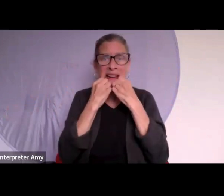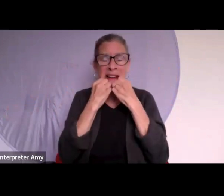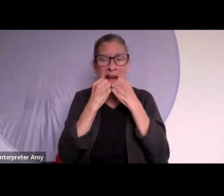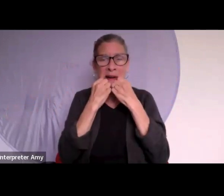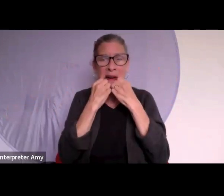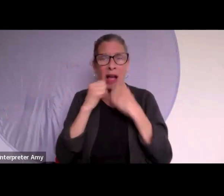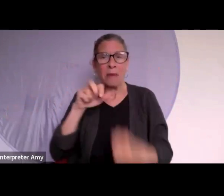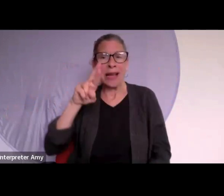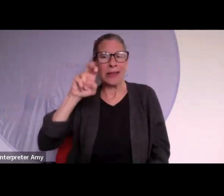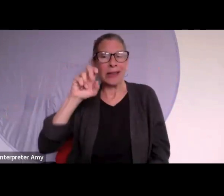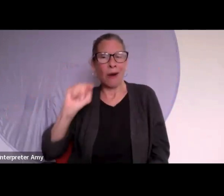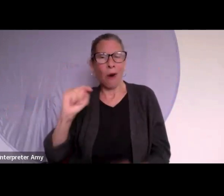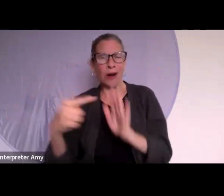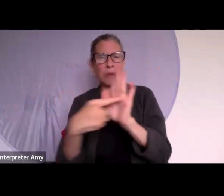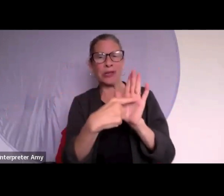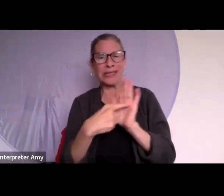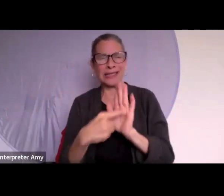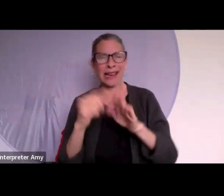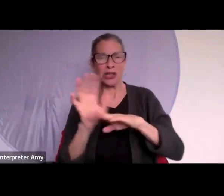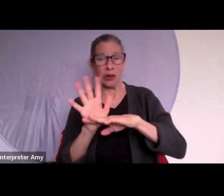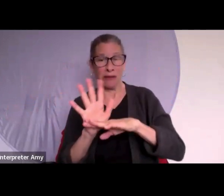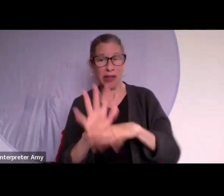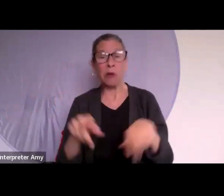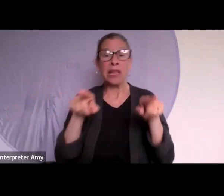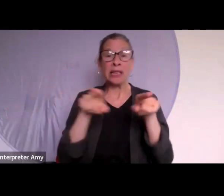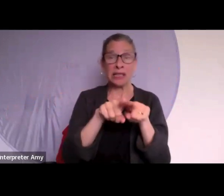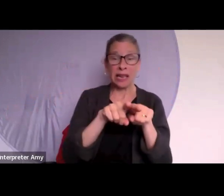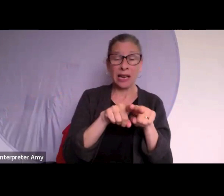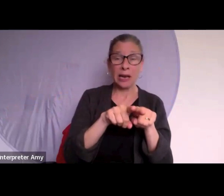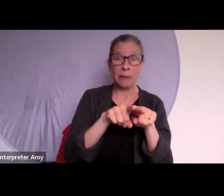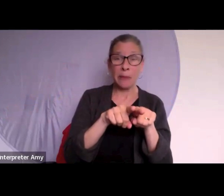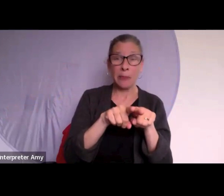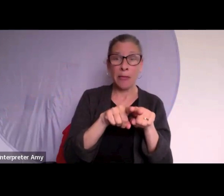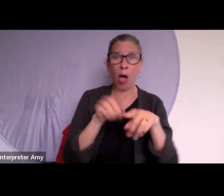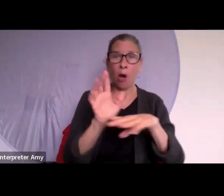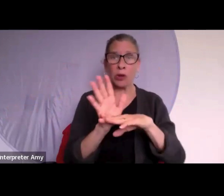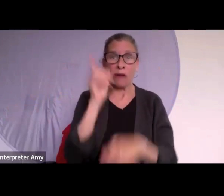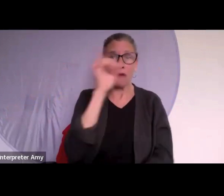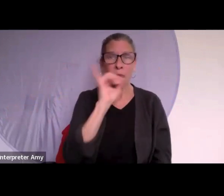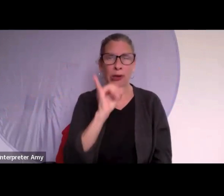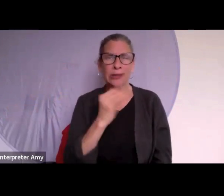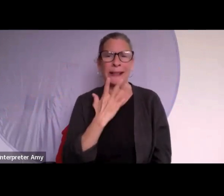presentation of the film The same way you look at how this film, what this film looks like, what the colors look like how